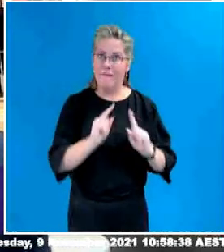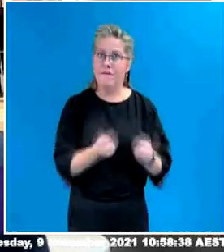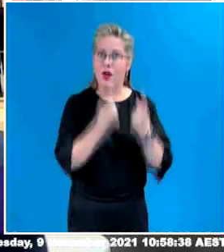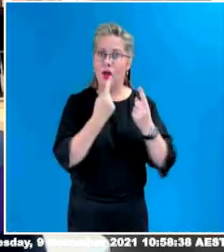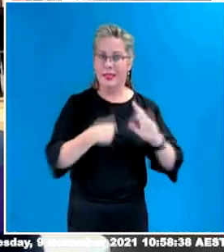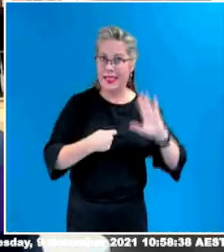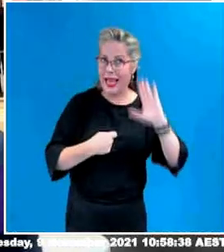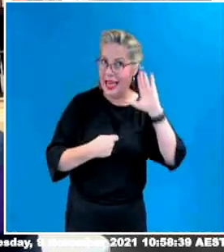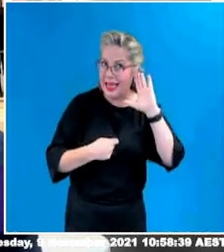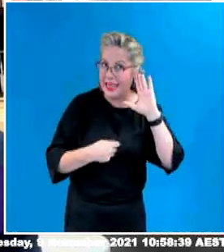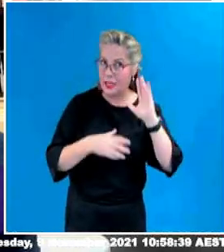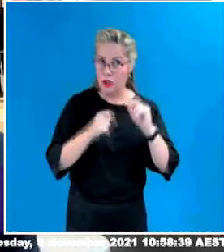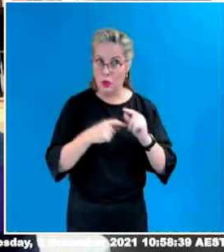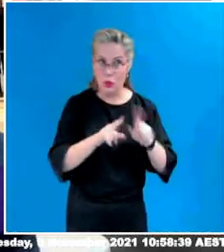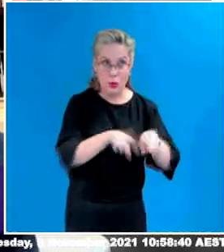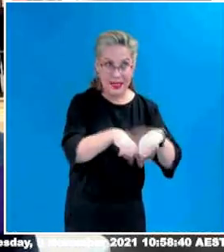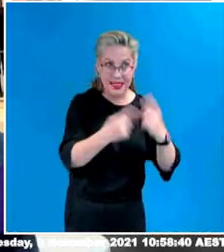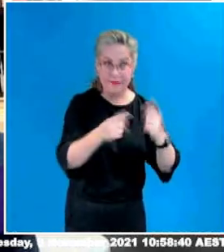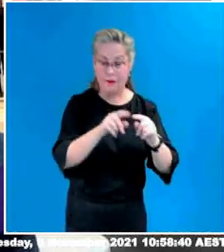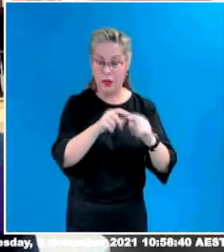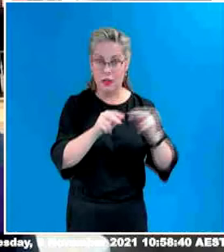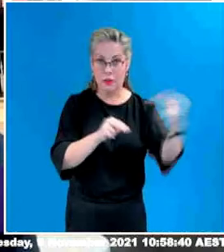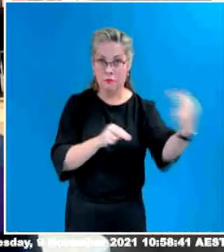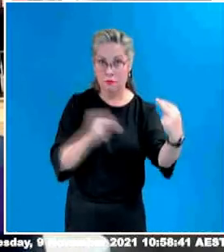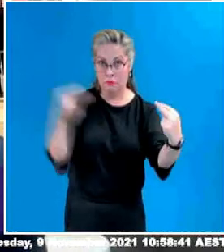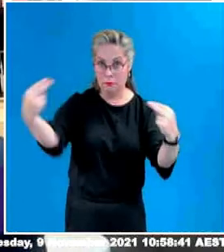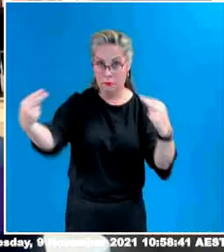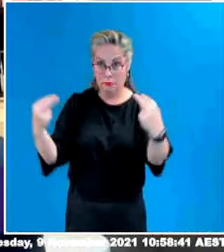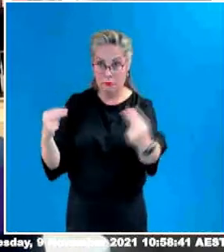But we have seen a growing interest of the development of guidelines and